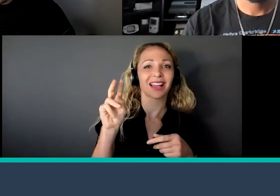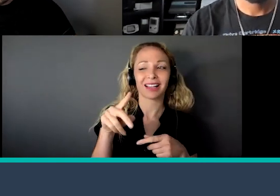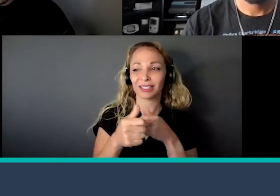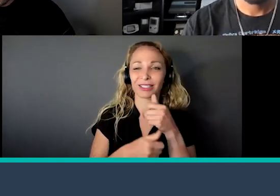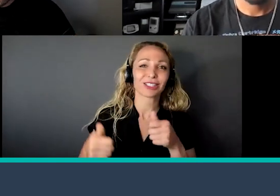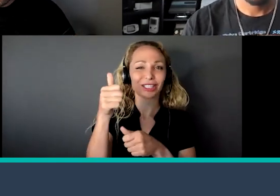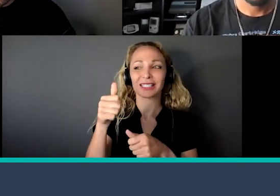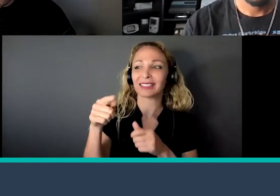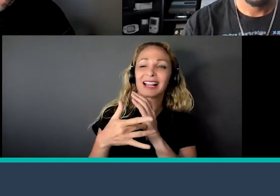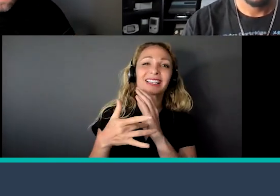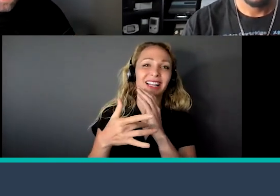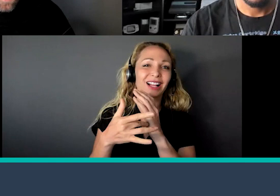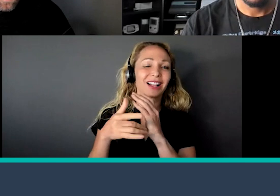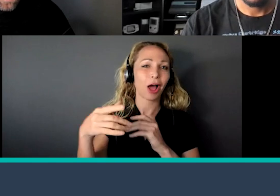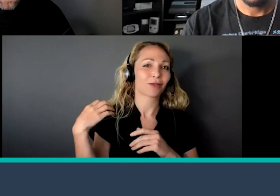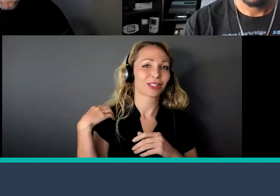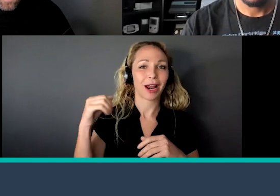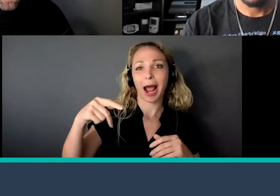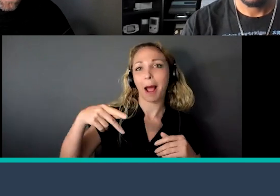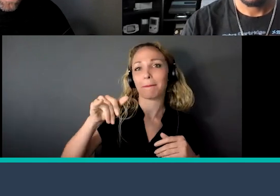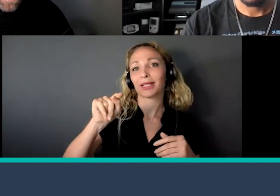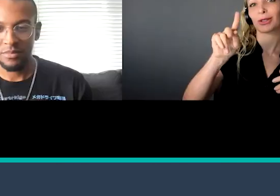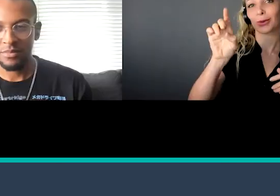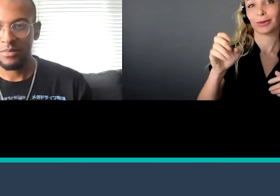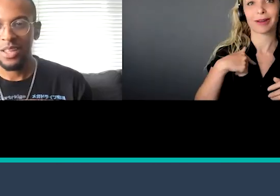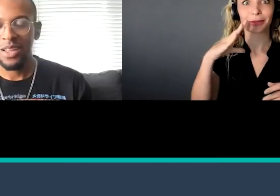OFFICE AT A8, YOU HAVE FUN WITH THIS.